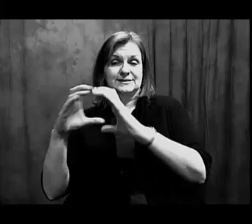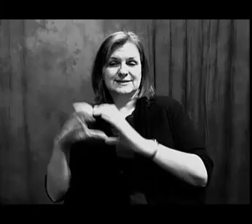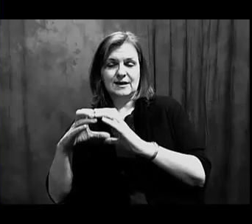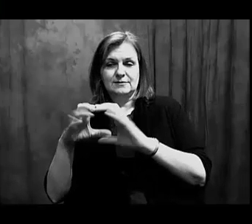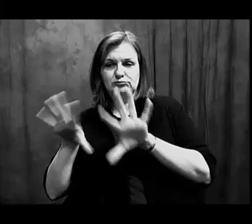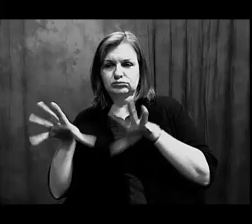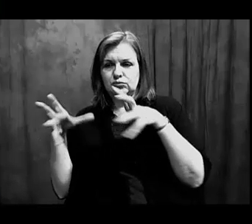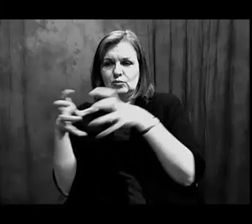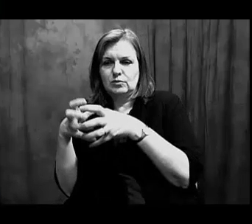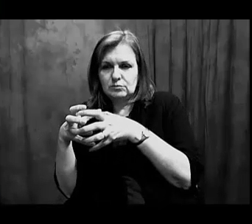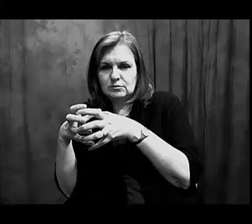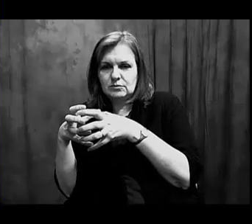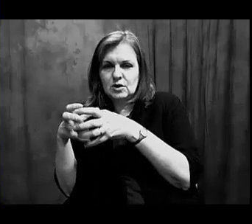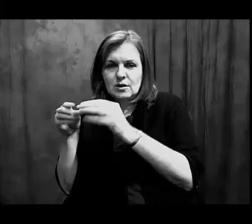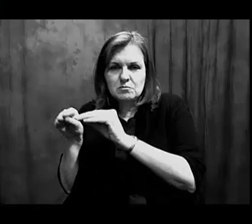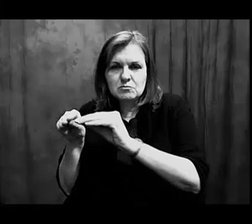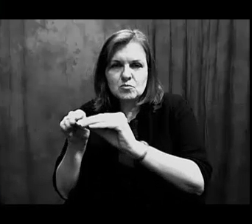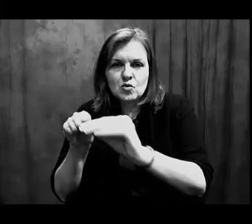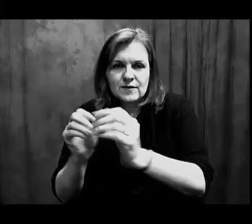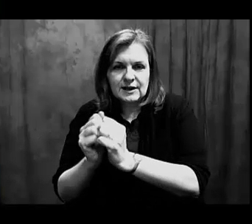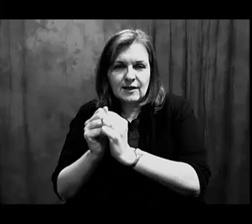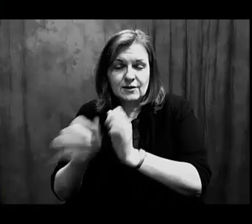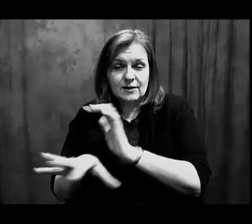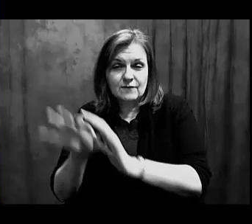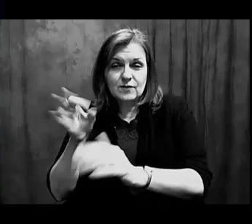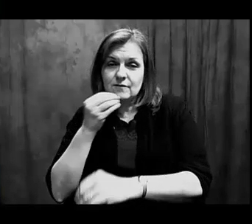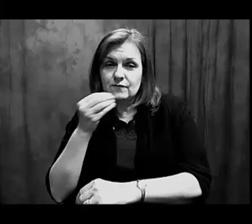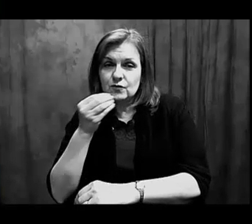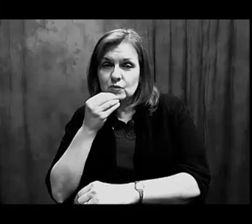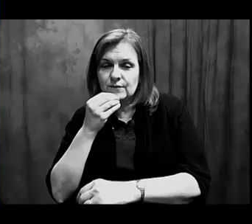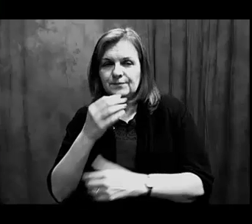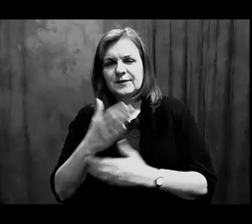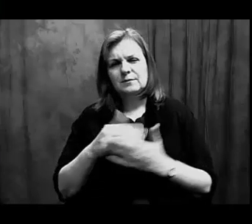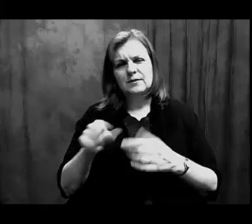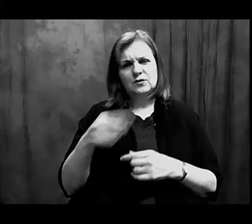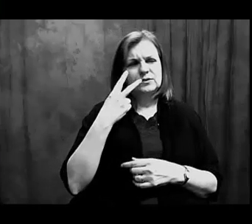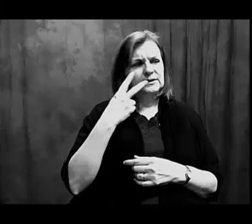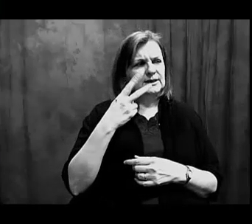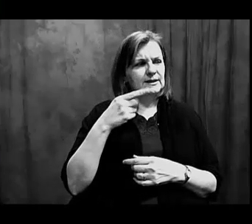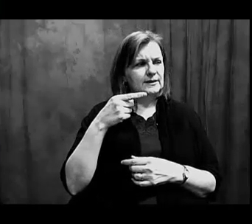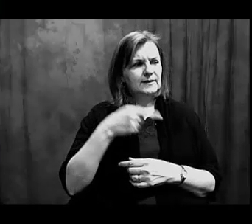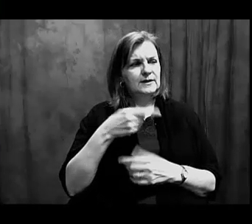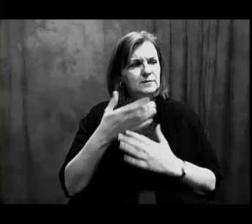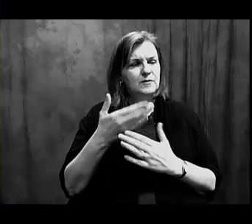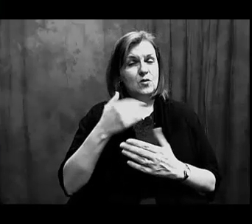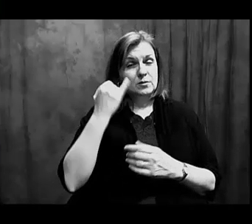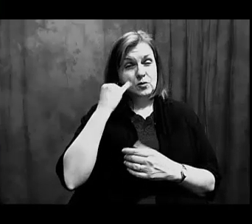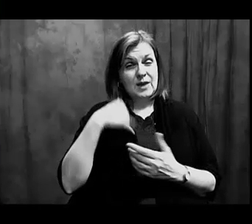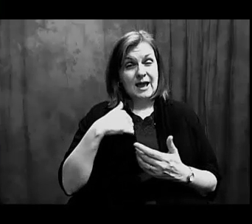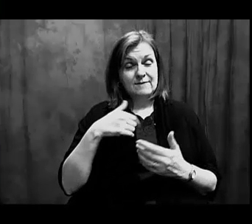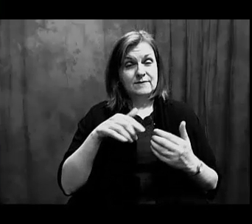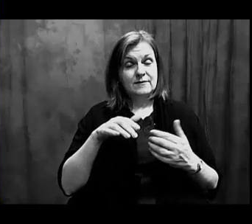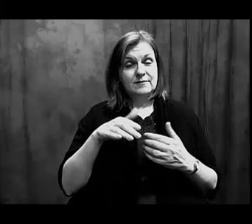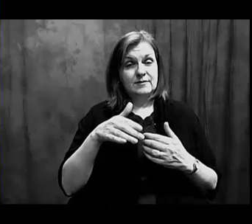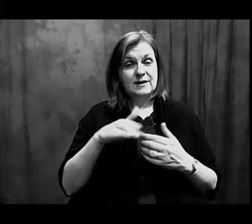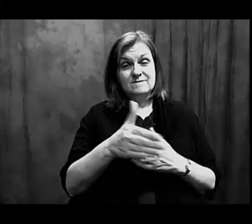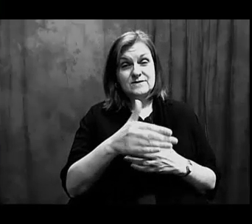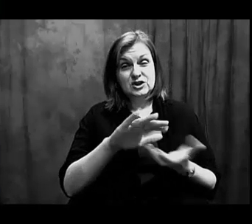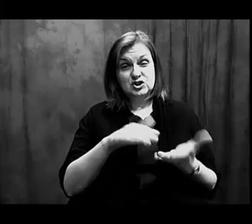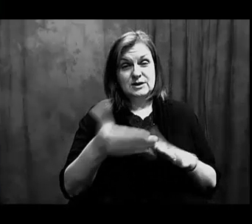on the move to find food!! some of you may have seen this before if you had a fish die on the left hand side here -- this is where the